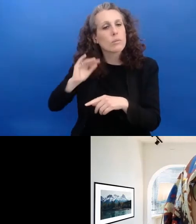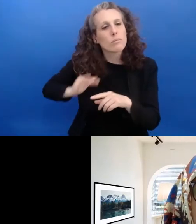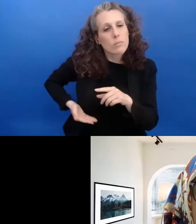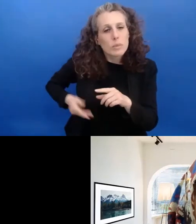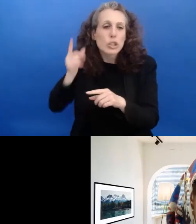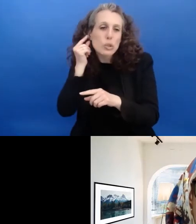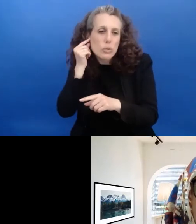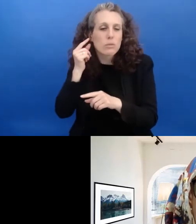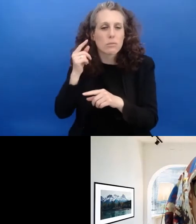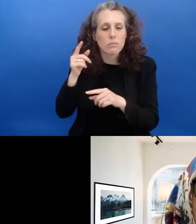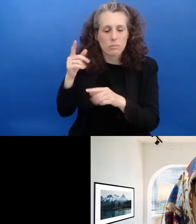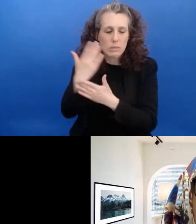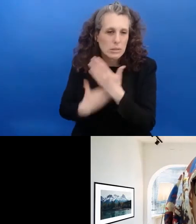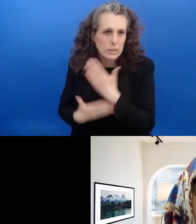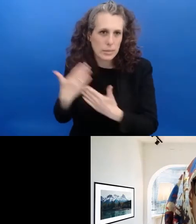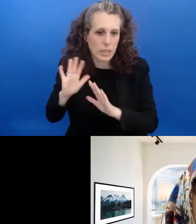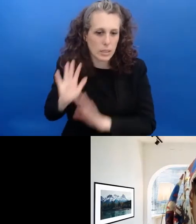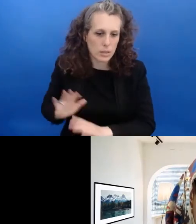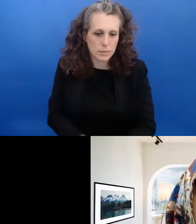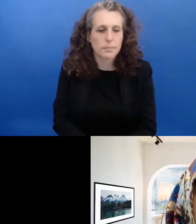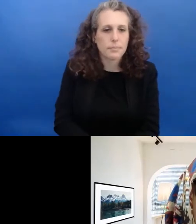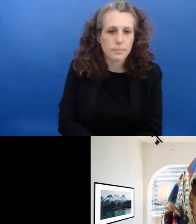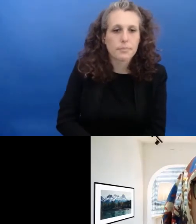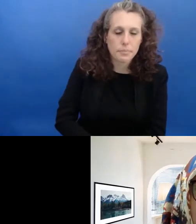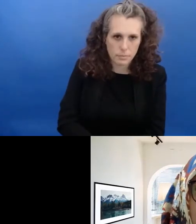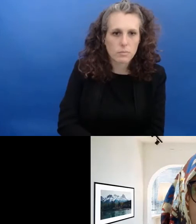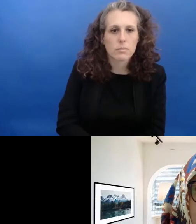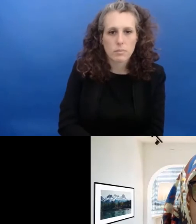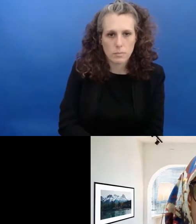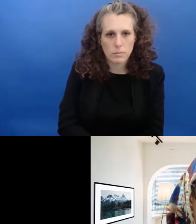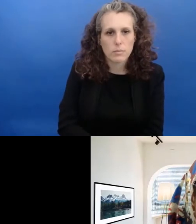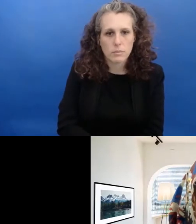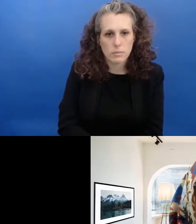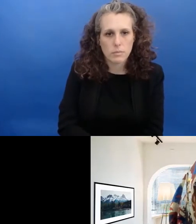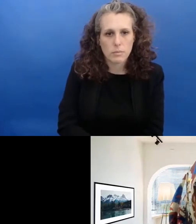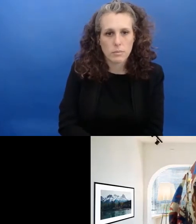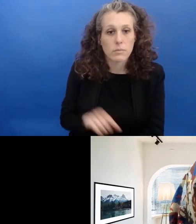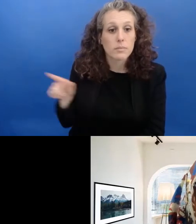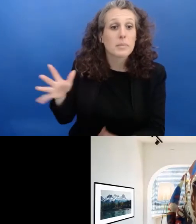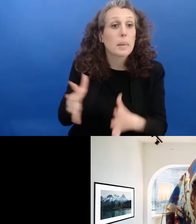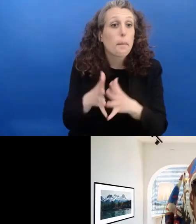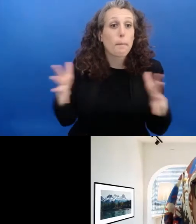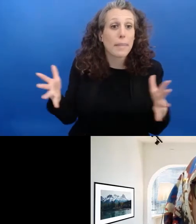challenging for those women with disabilities that also provide parallel assistance for those